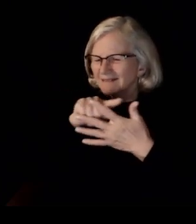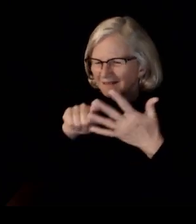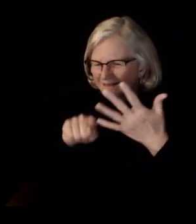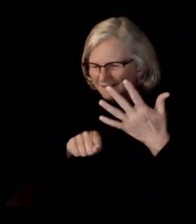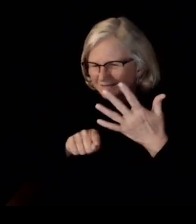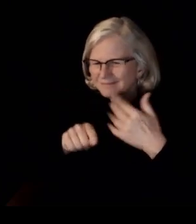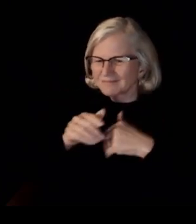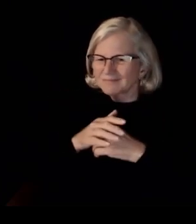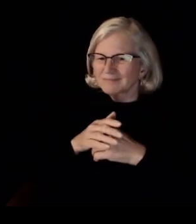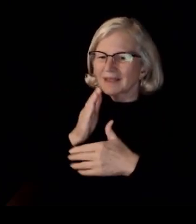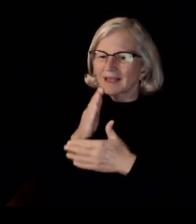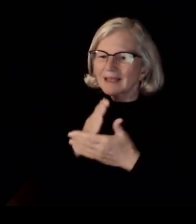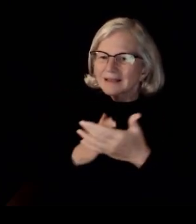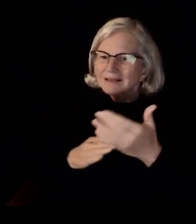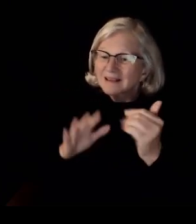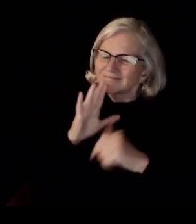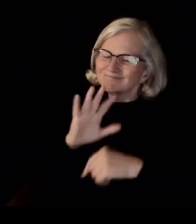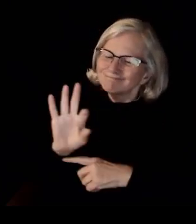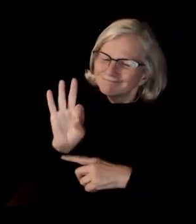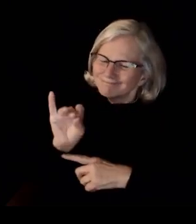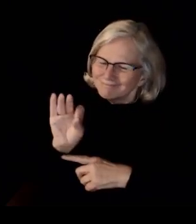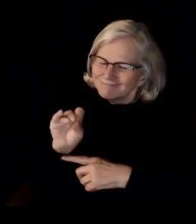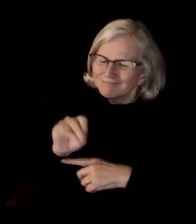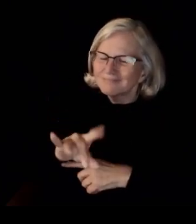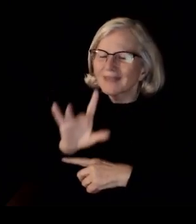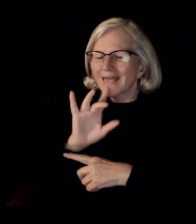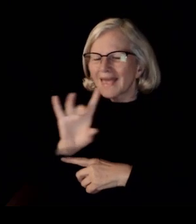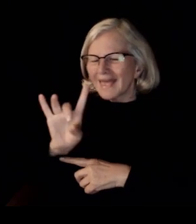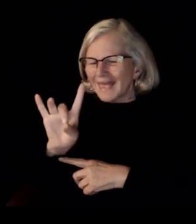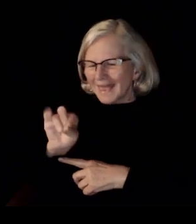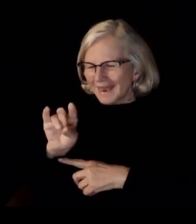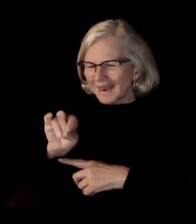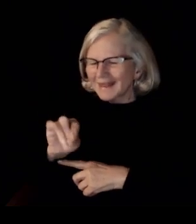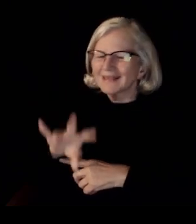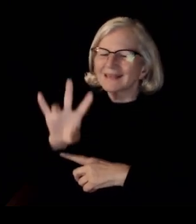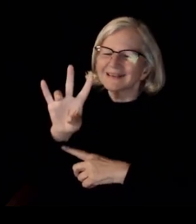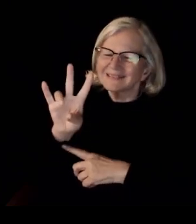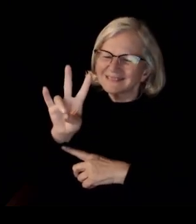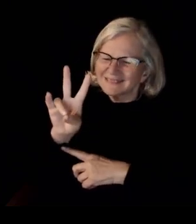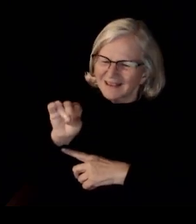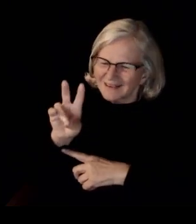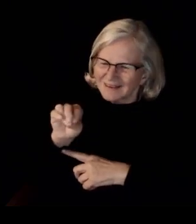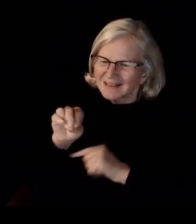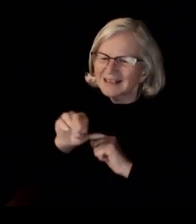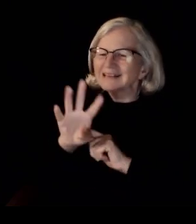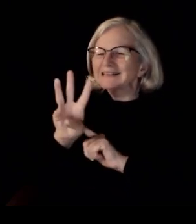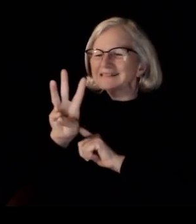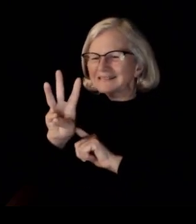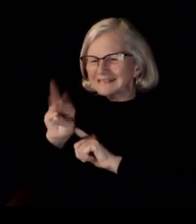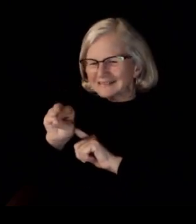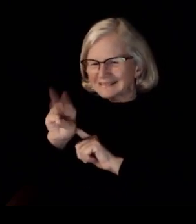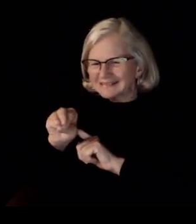60s. Two of these five deaths occurred in residence of long-term care facilities. There